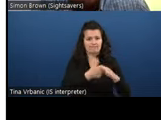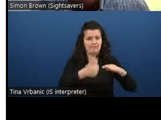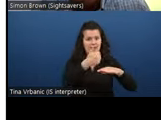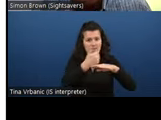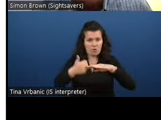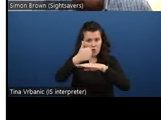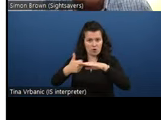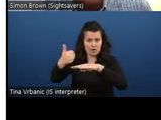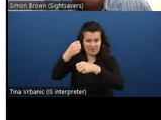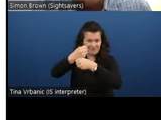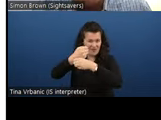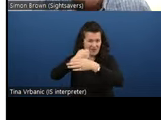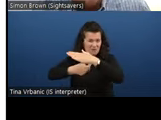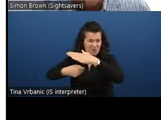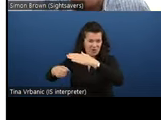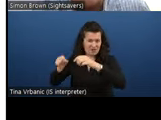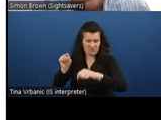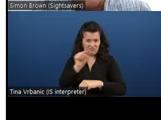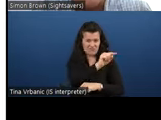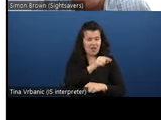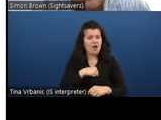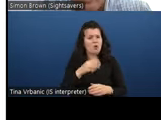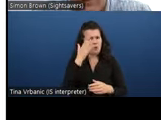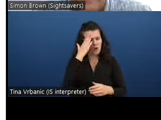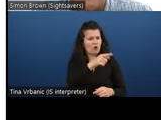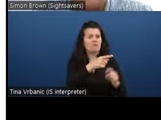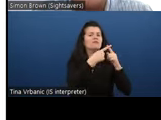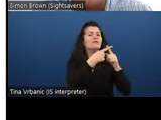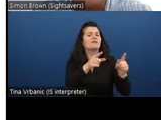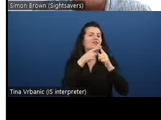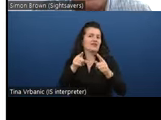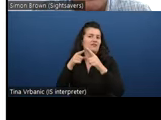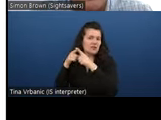employers are in different places on what I would call the pathway towards disability